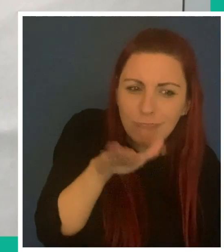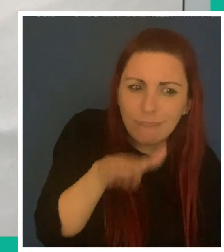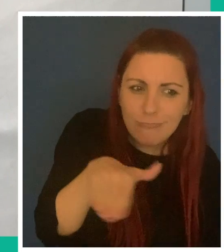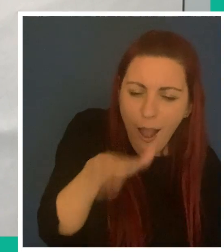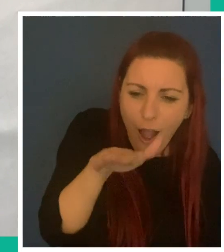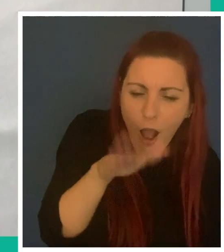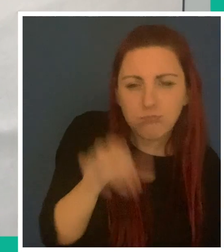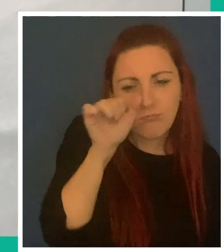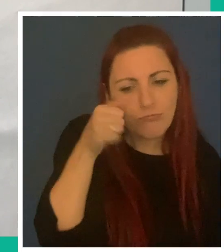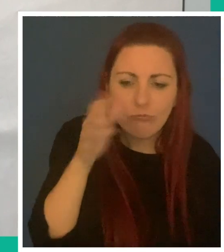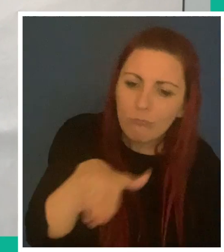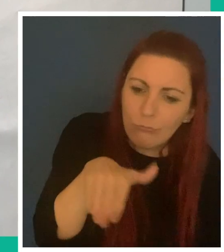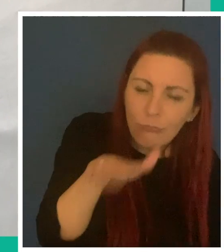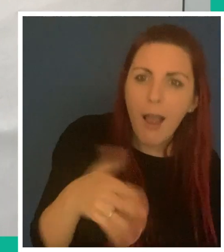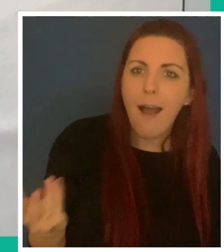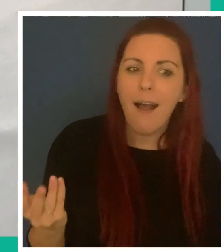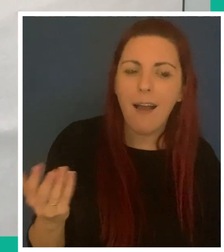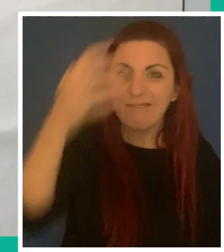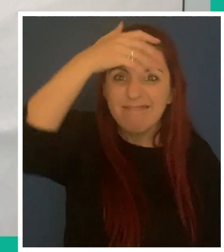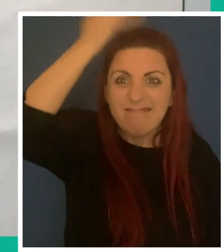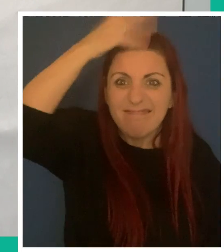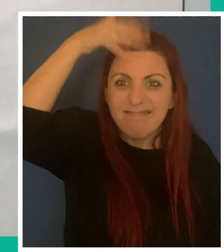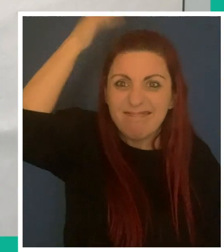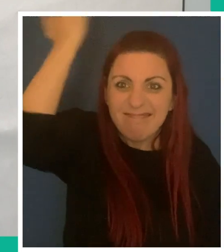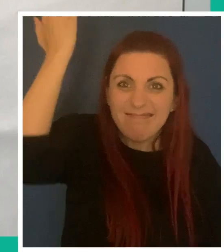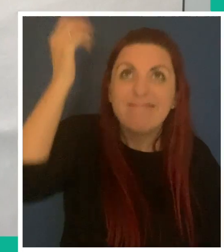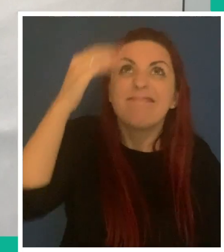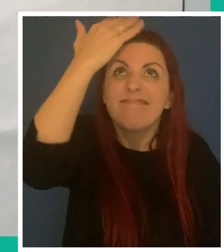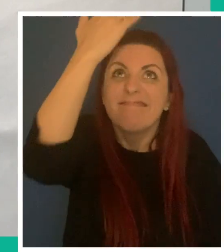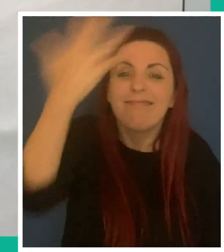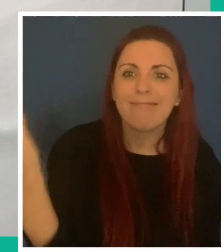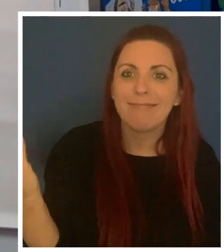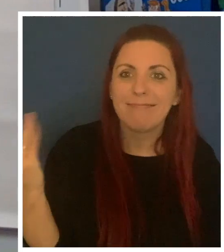And they're petting the top of her head so all her hair is sticking up. The fur on the top of her head sticks up like that.